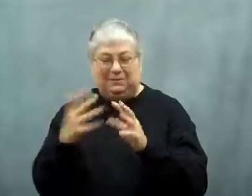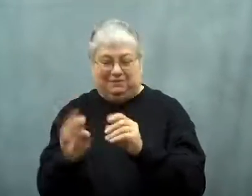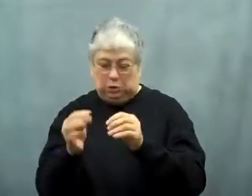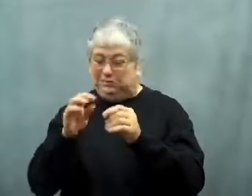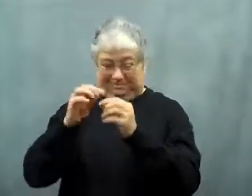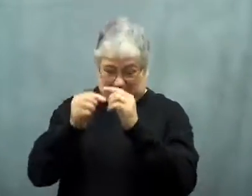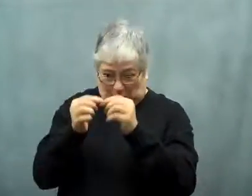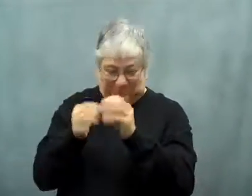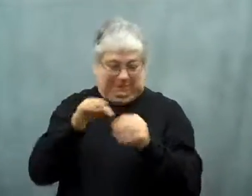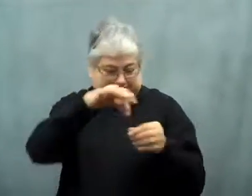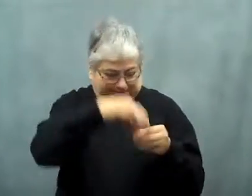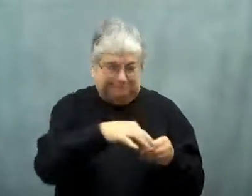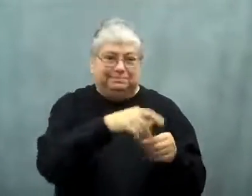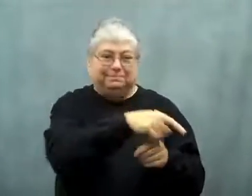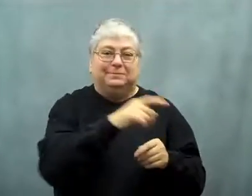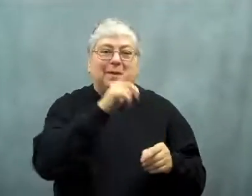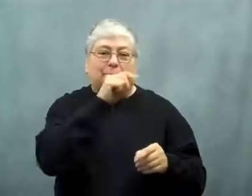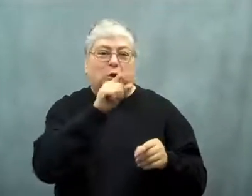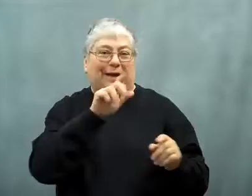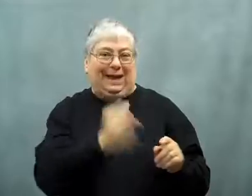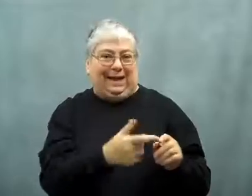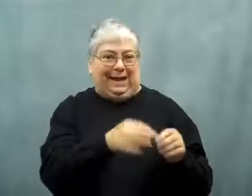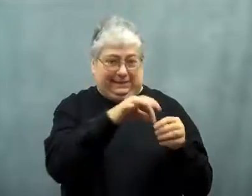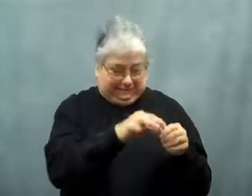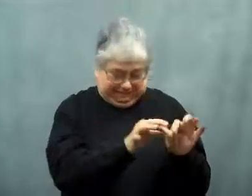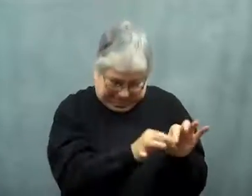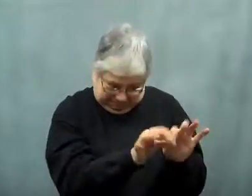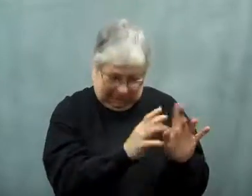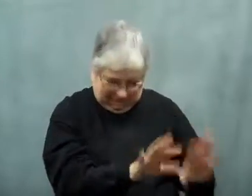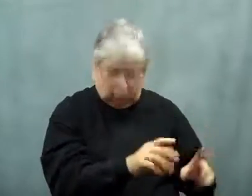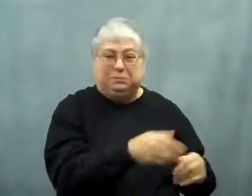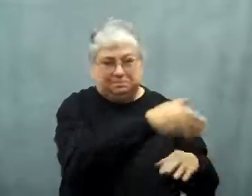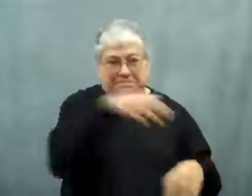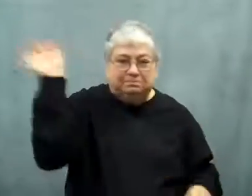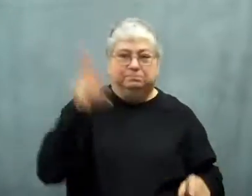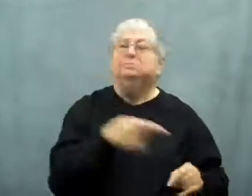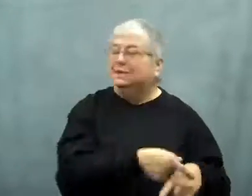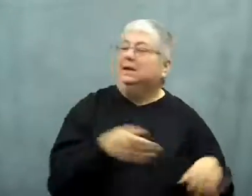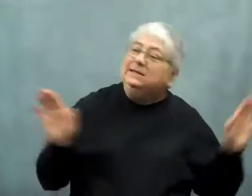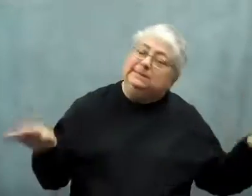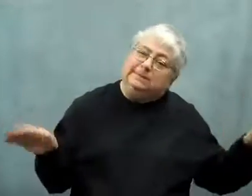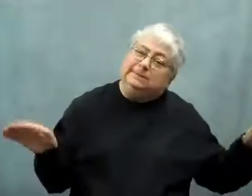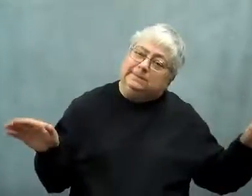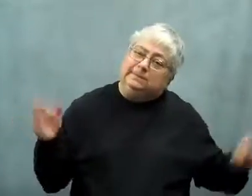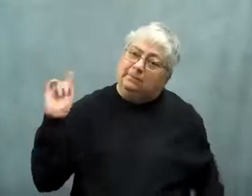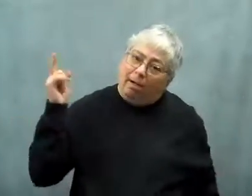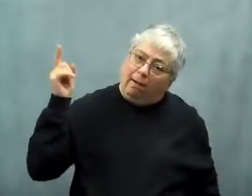They put it in the capsule on the bird's leg.